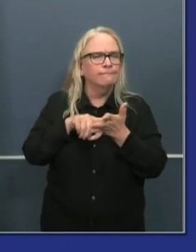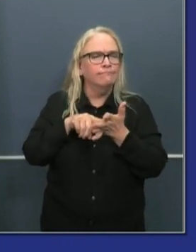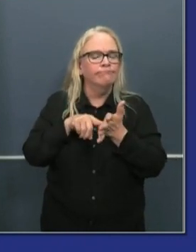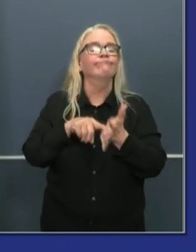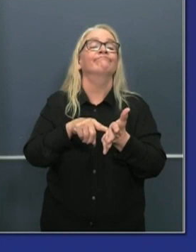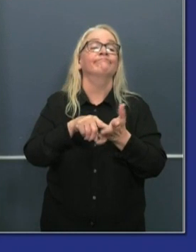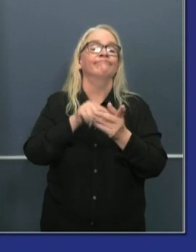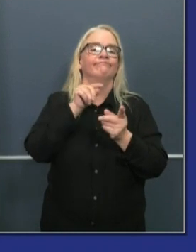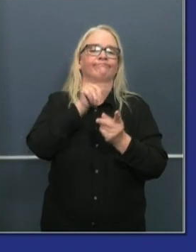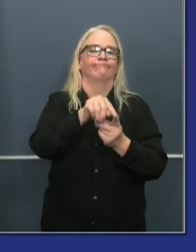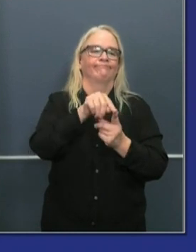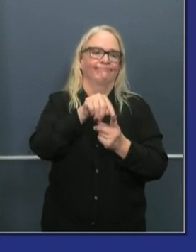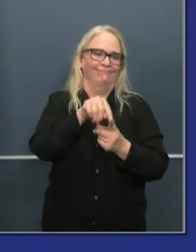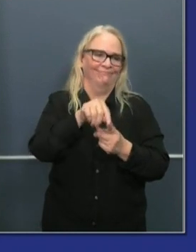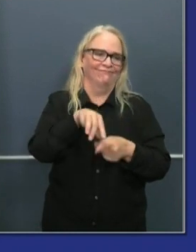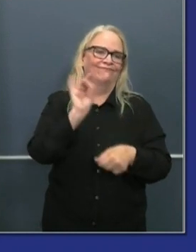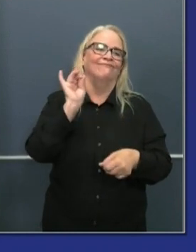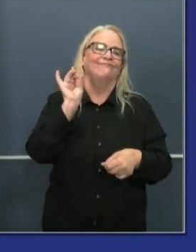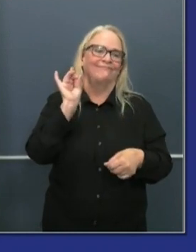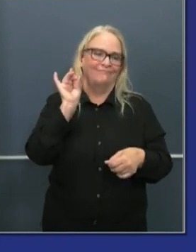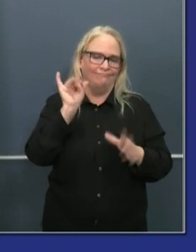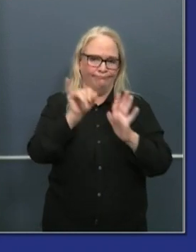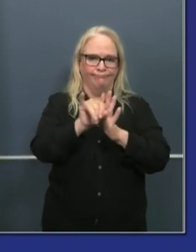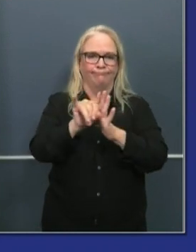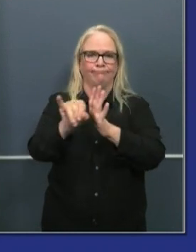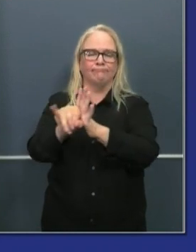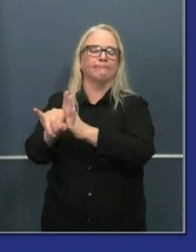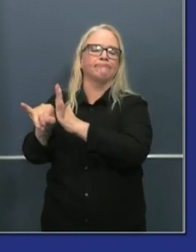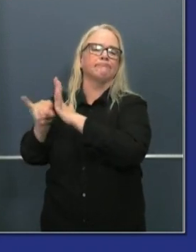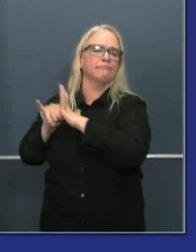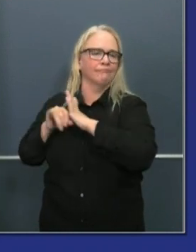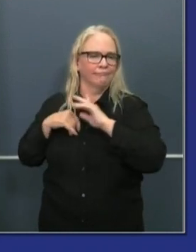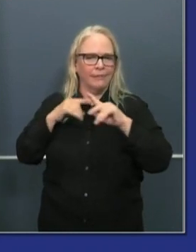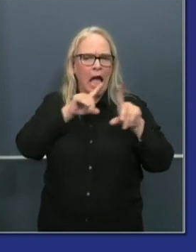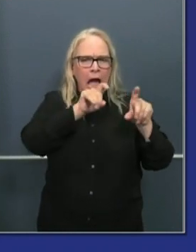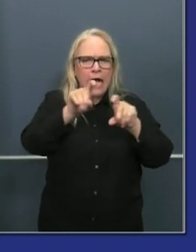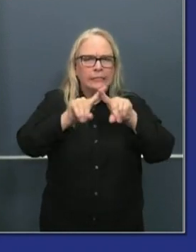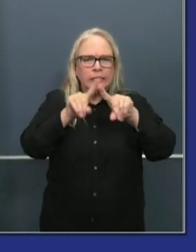AND THE DAY BEFORE, A WEEK OR SO AGO, ONE AREA WHERE WE SEE AN INCREASE IN TRANSMISSION THAT IS ALMOST UNIVERSALLY